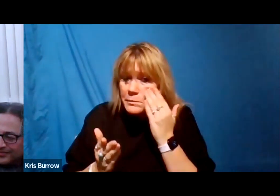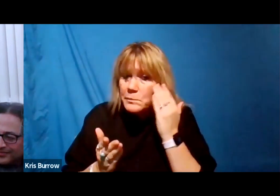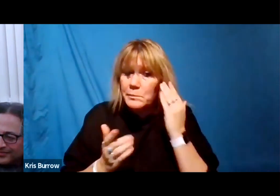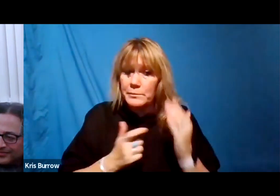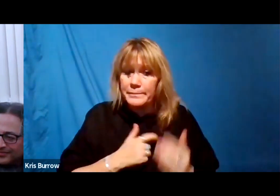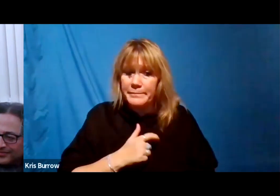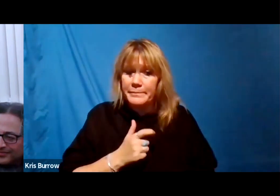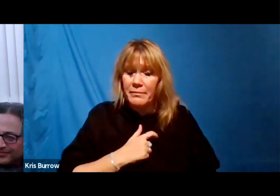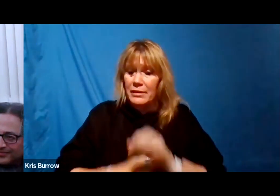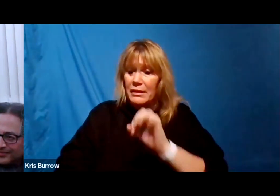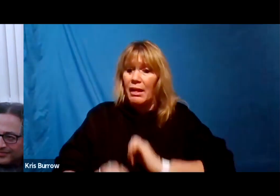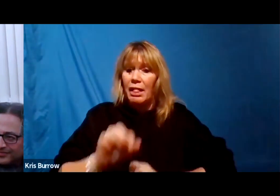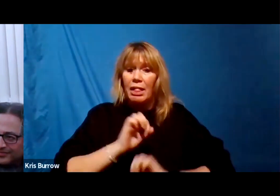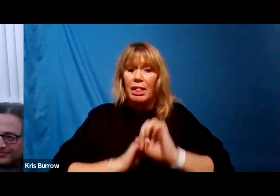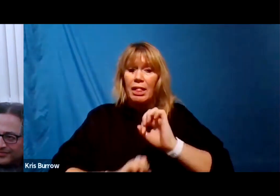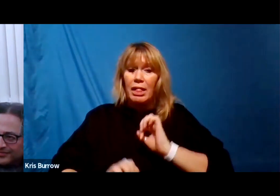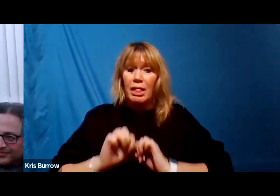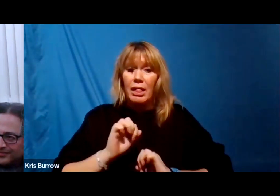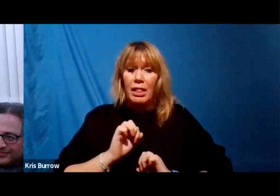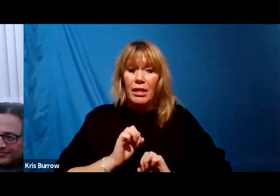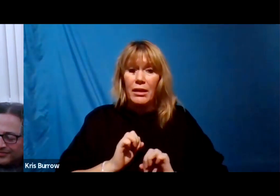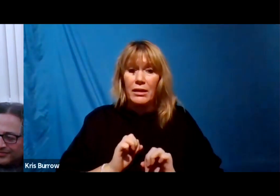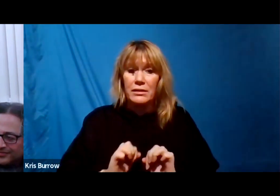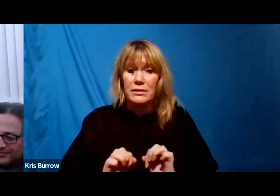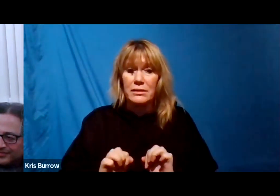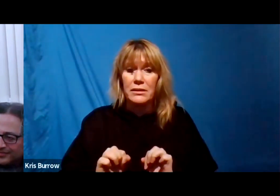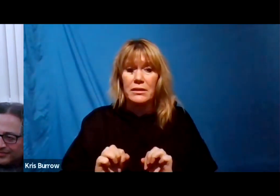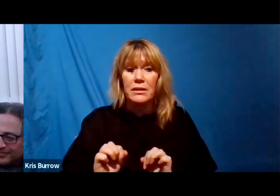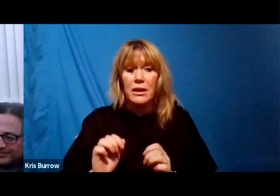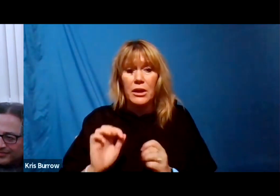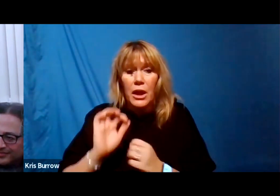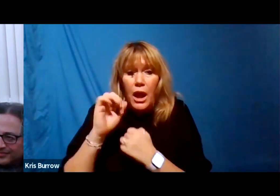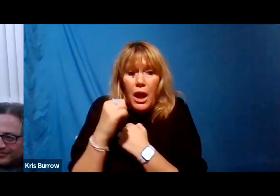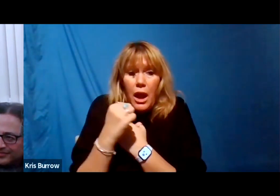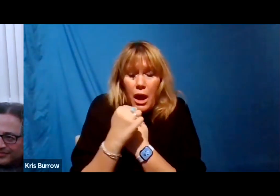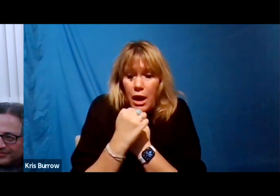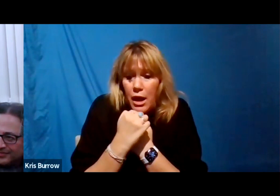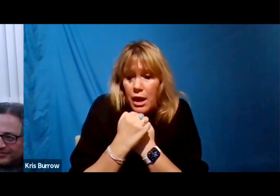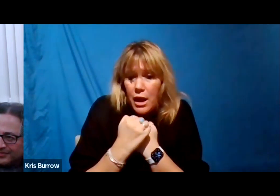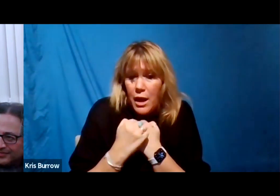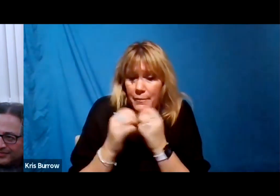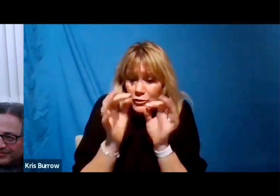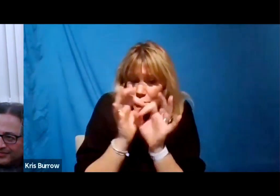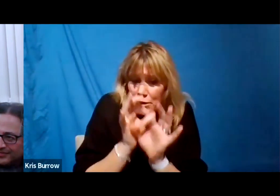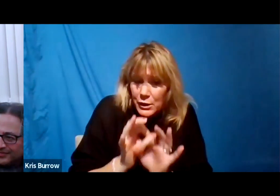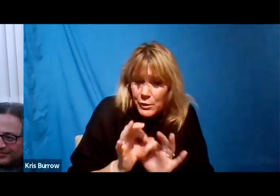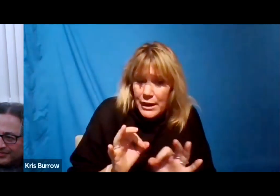lovely to hear that you are getting the